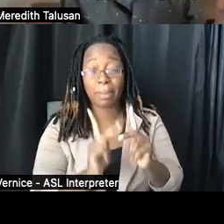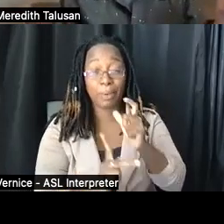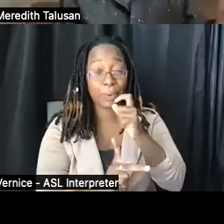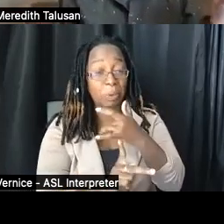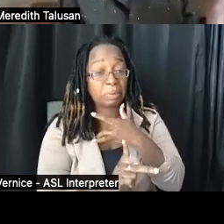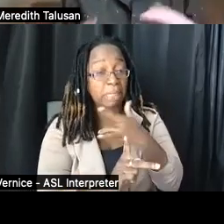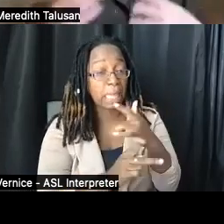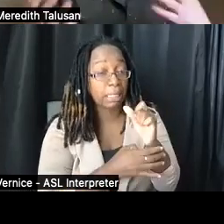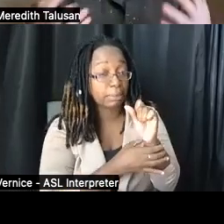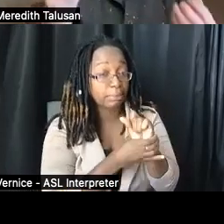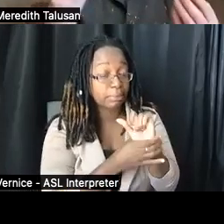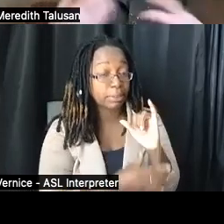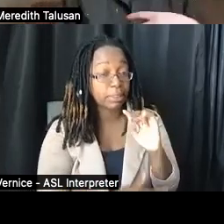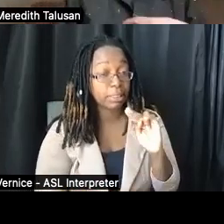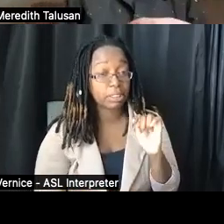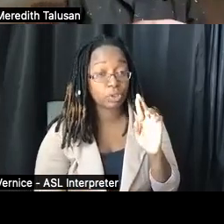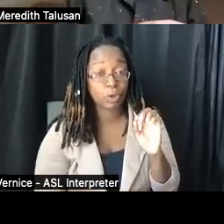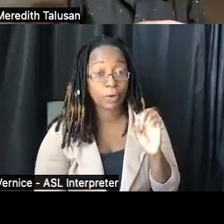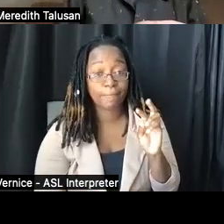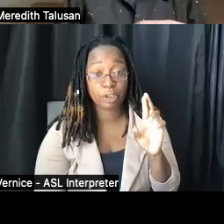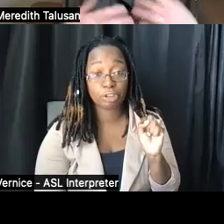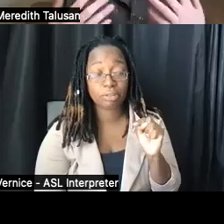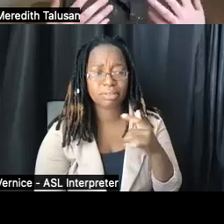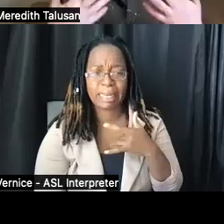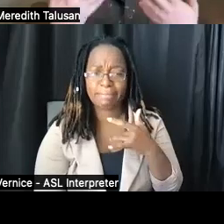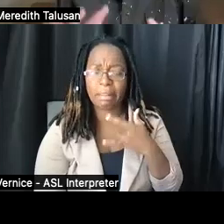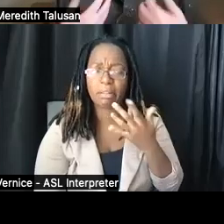A lot of people, and a lot of introverted friends that I